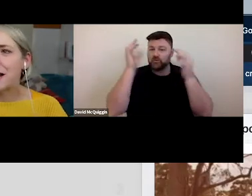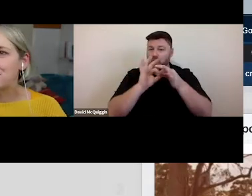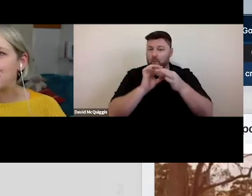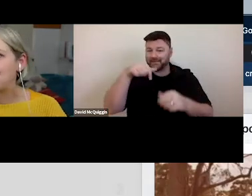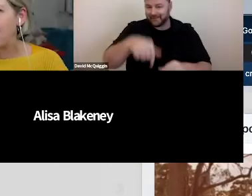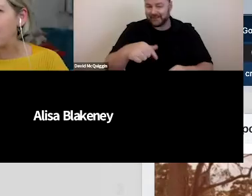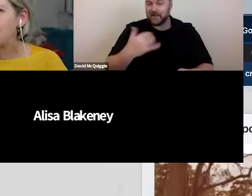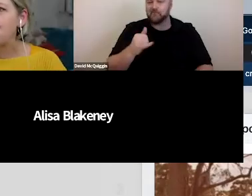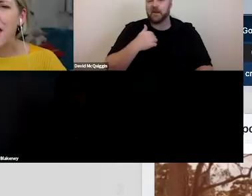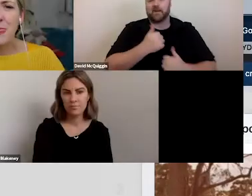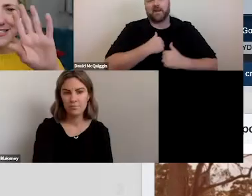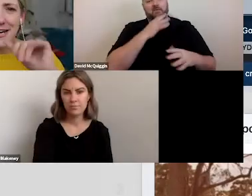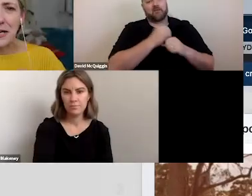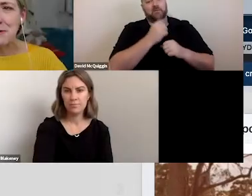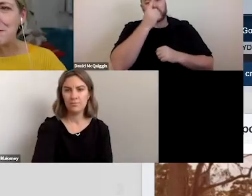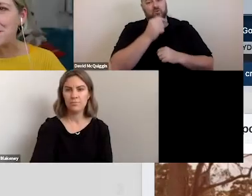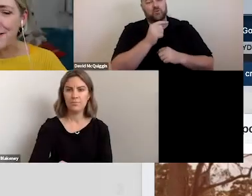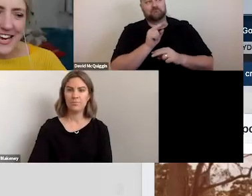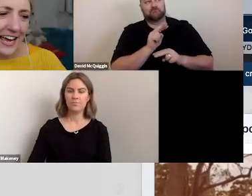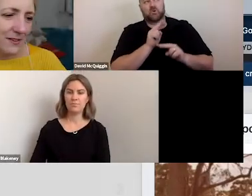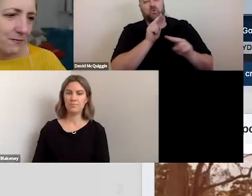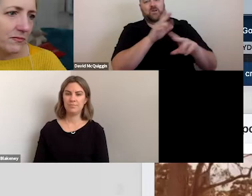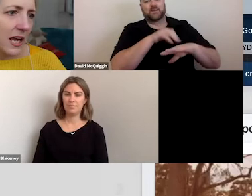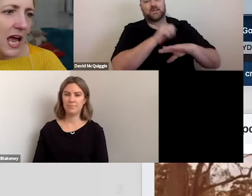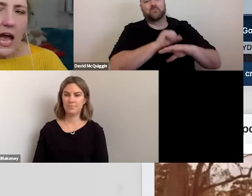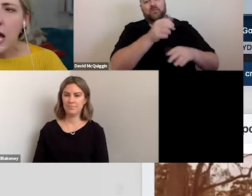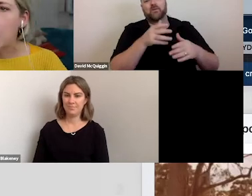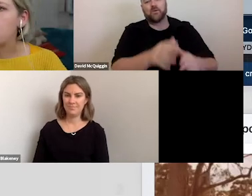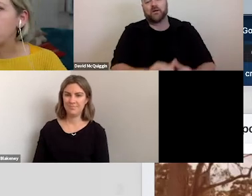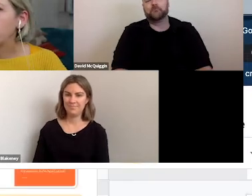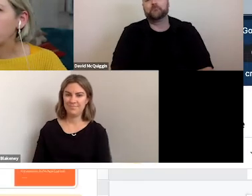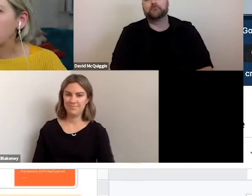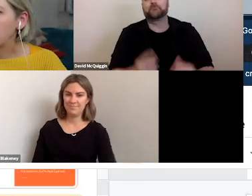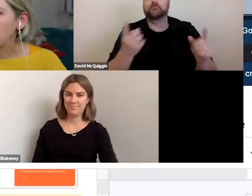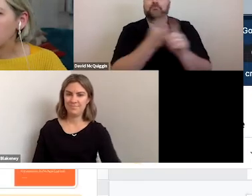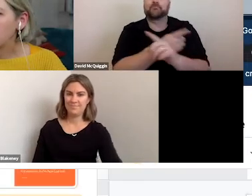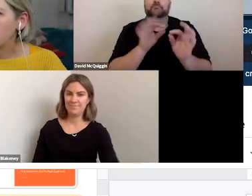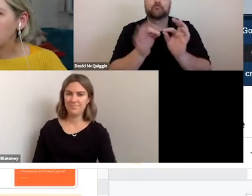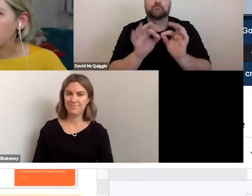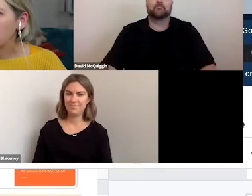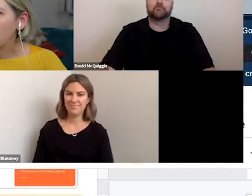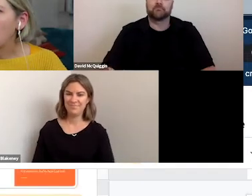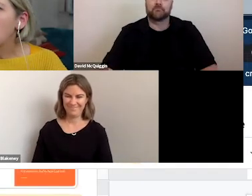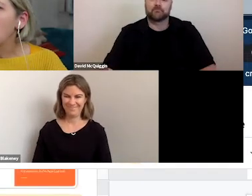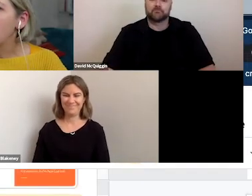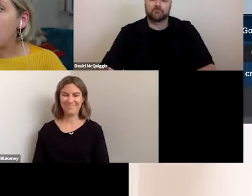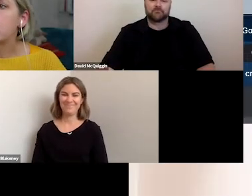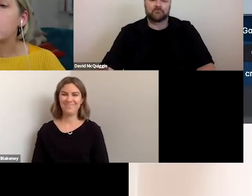Government to look at. That's an argument for another day.